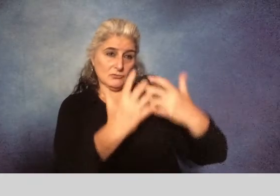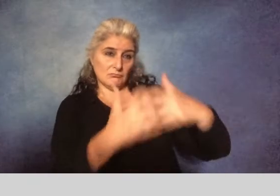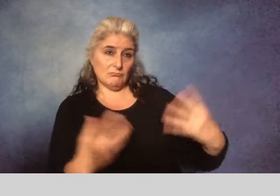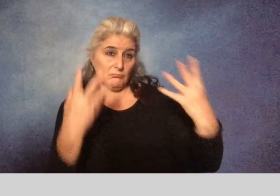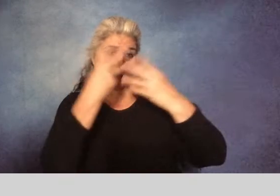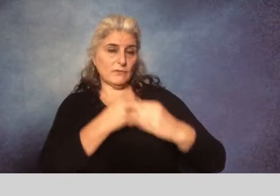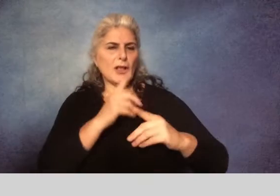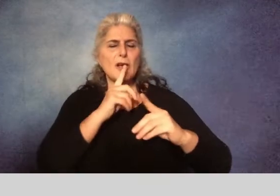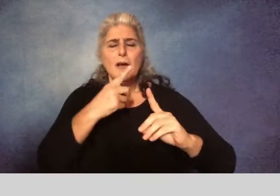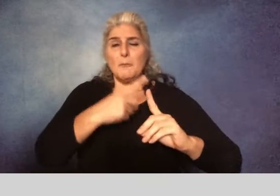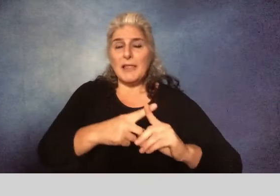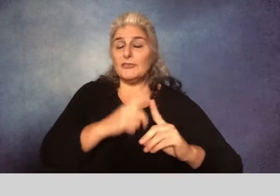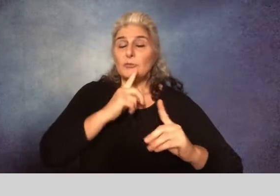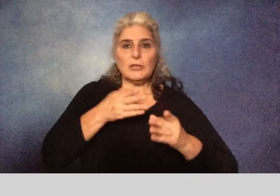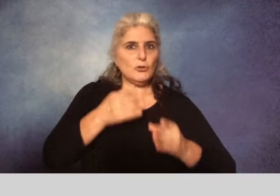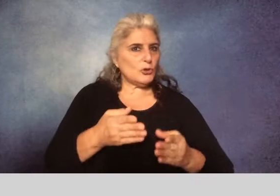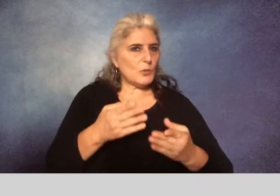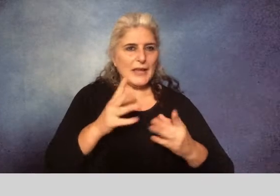for introducing new artists to a broader audience.